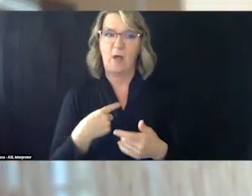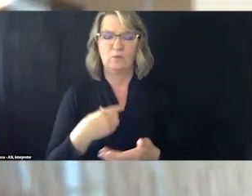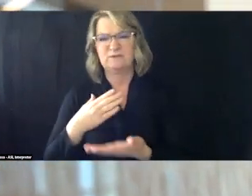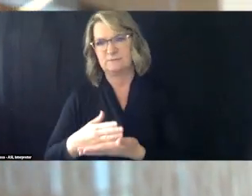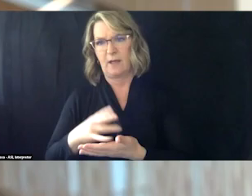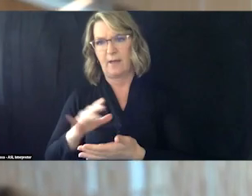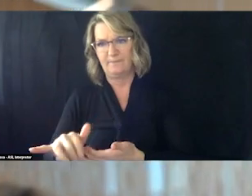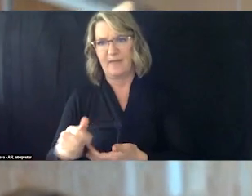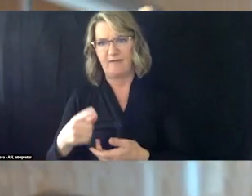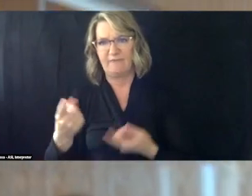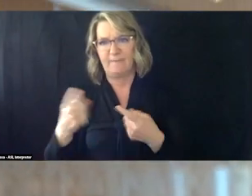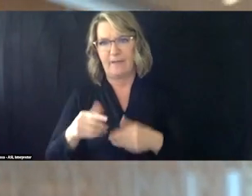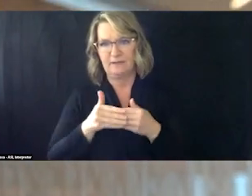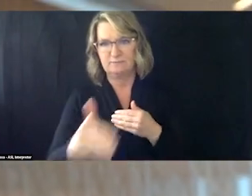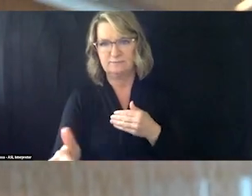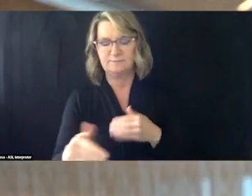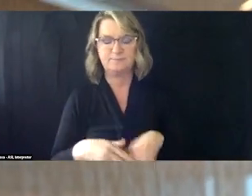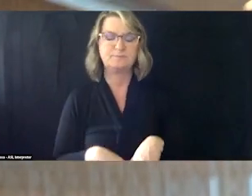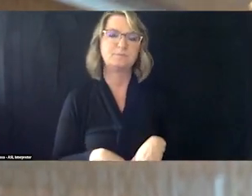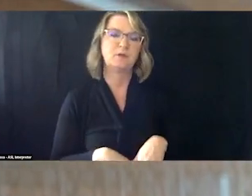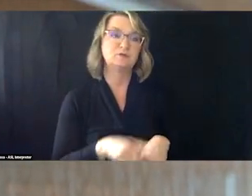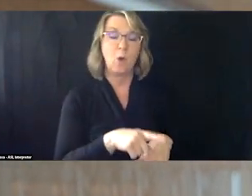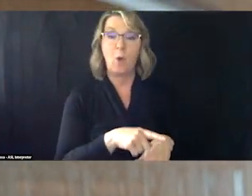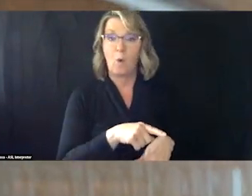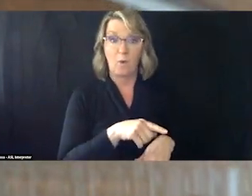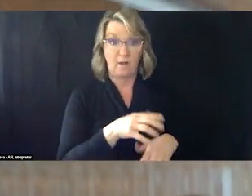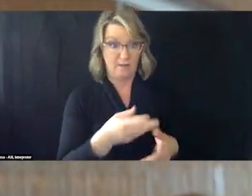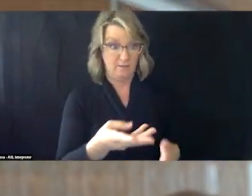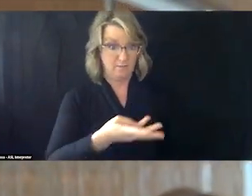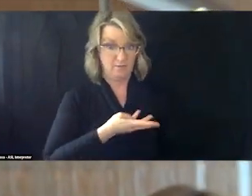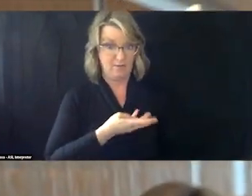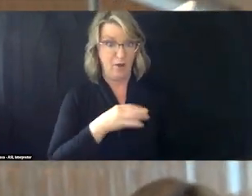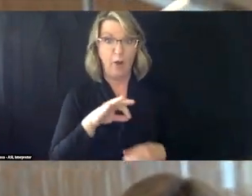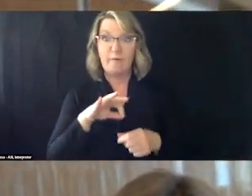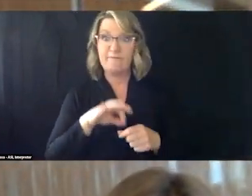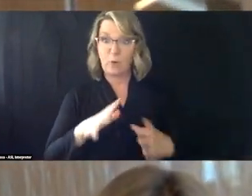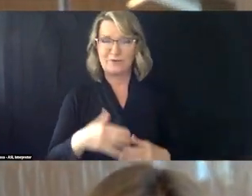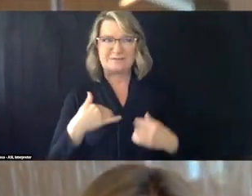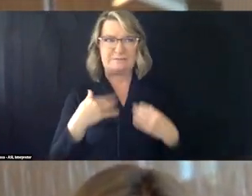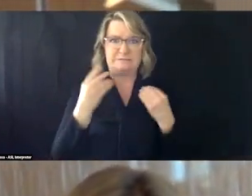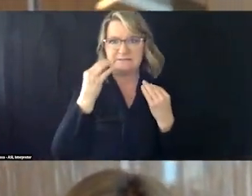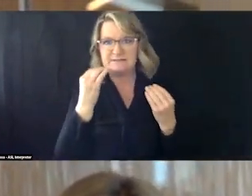further and then allow those bowels to be misread so here again a voter has a decision to make the